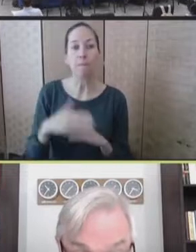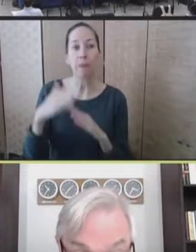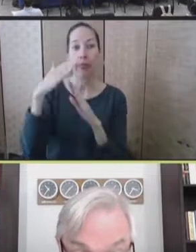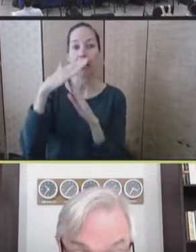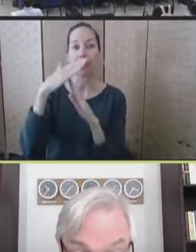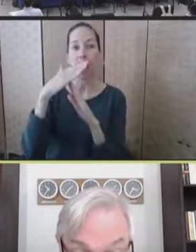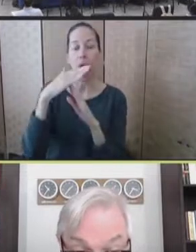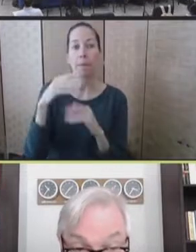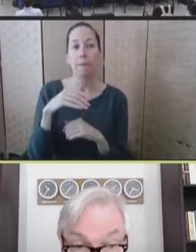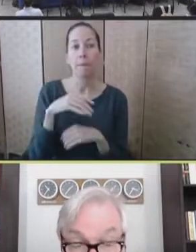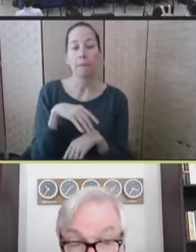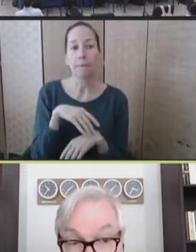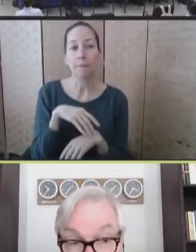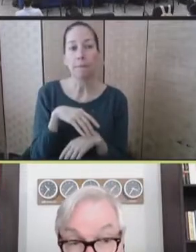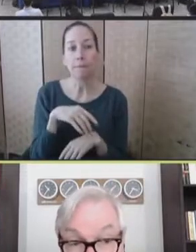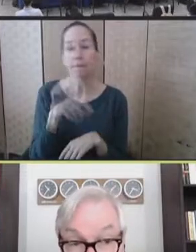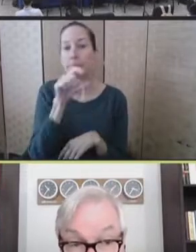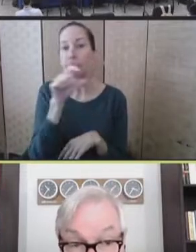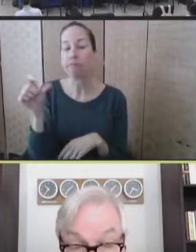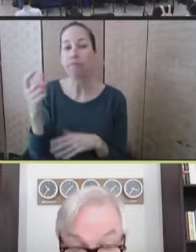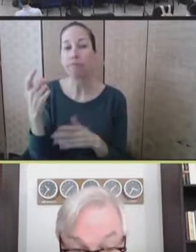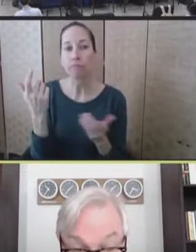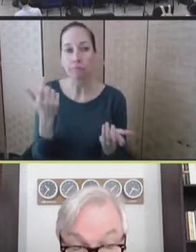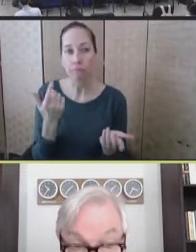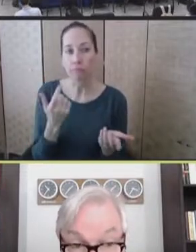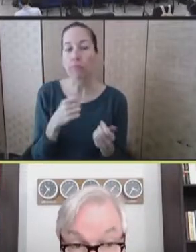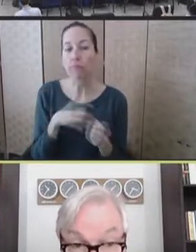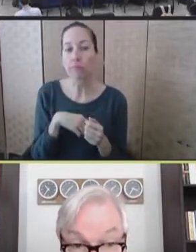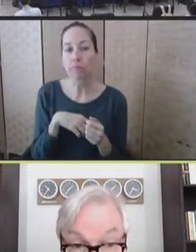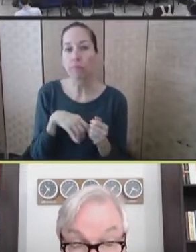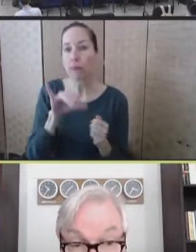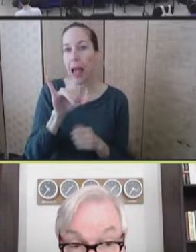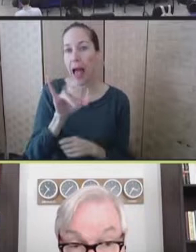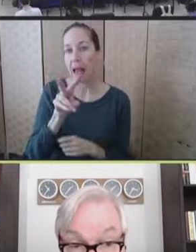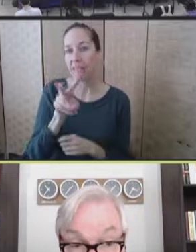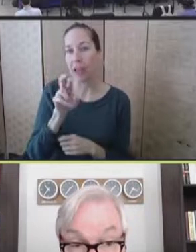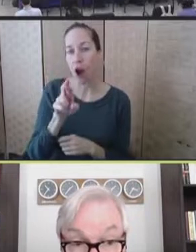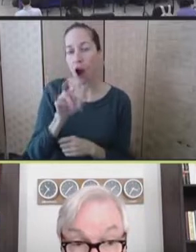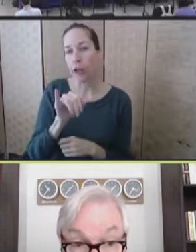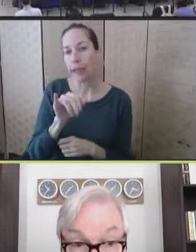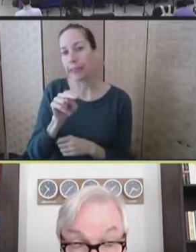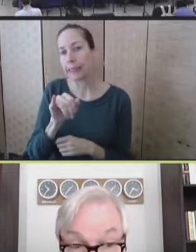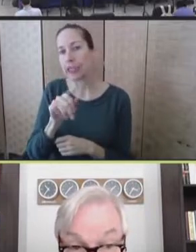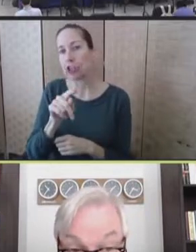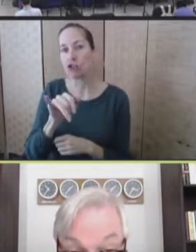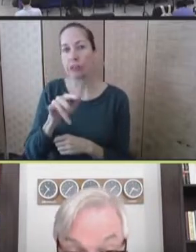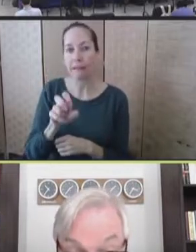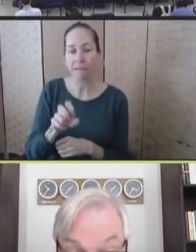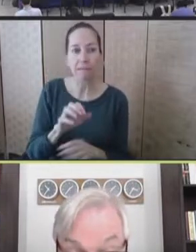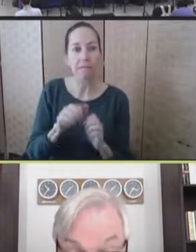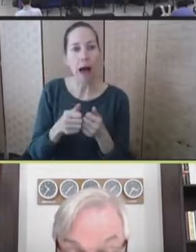It talks about the whole IVR initiative, how it supported, how to get involved, how to